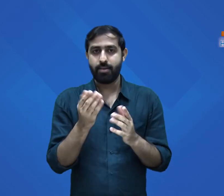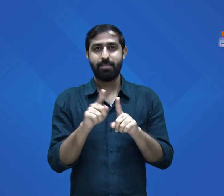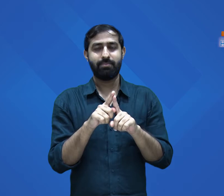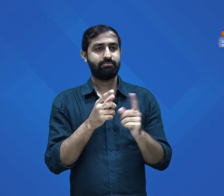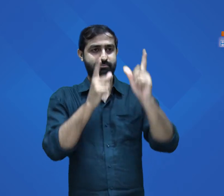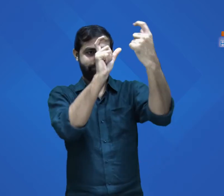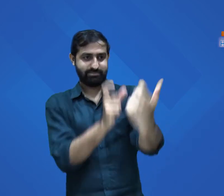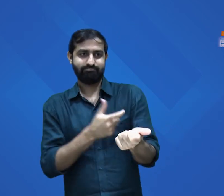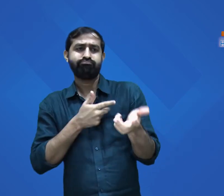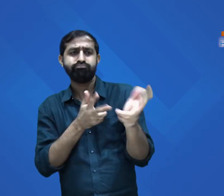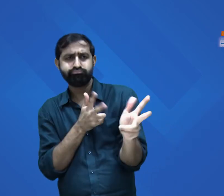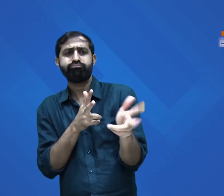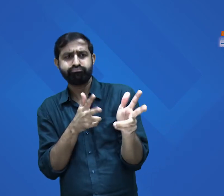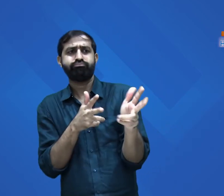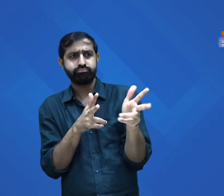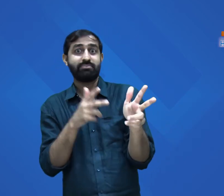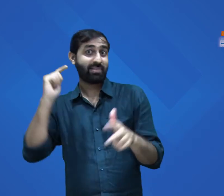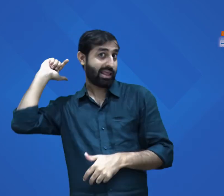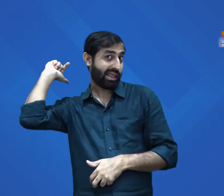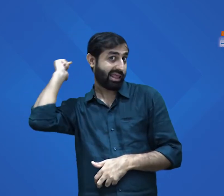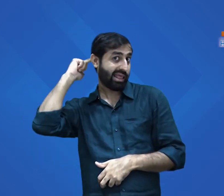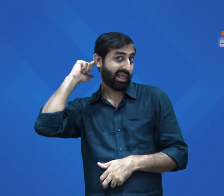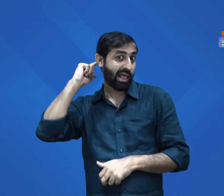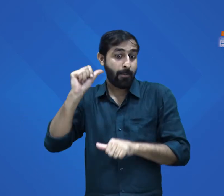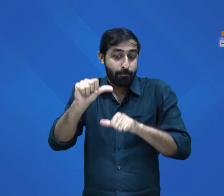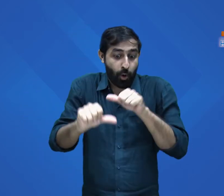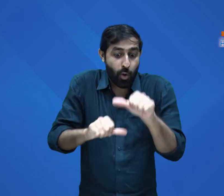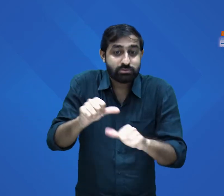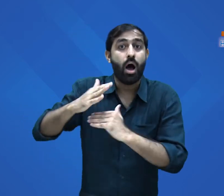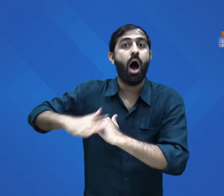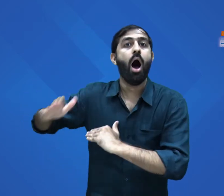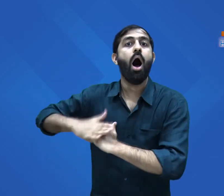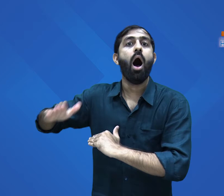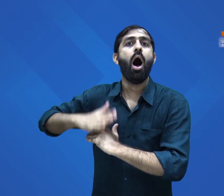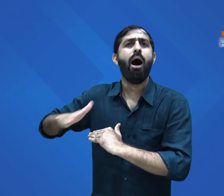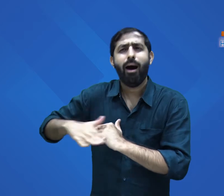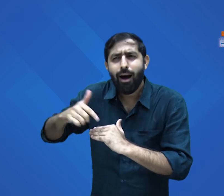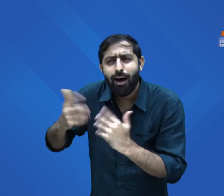Our mind never stops thinking even though when we are engaged in other activities